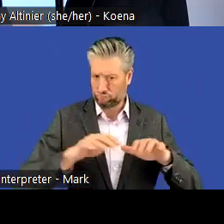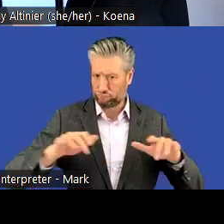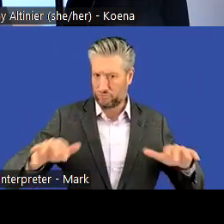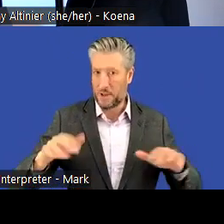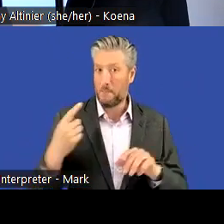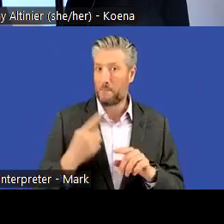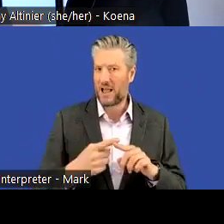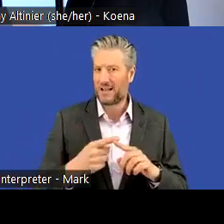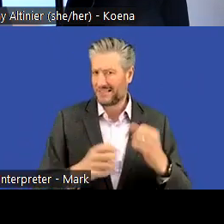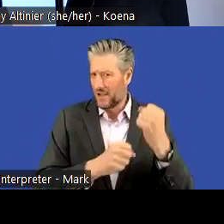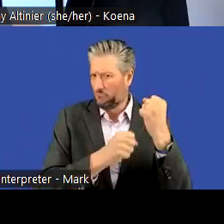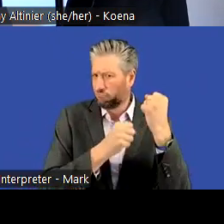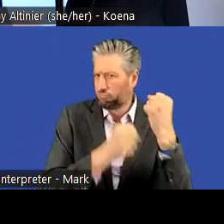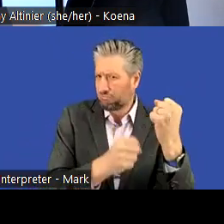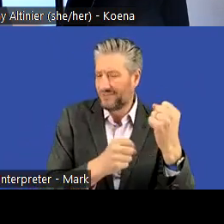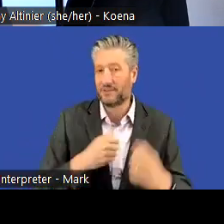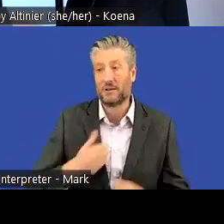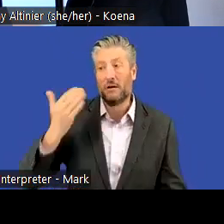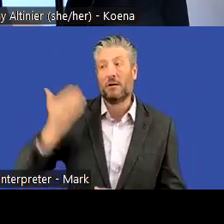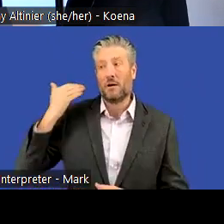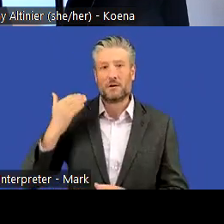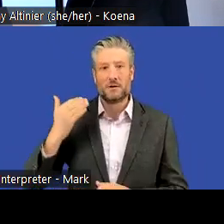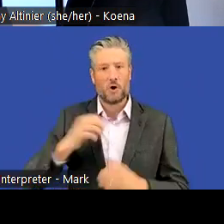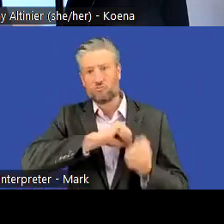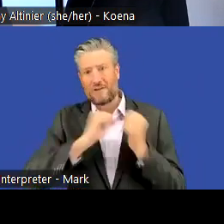I want to give you an example of protests.